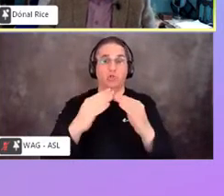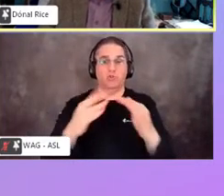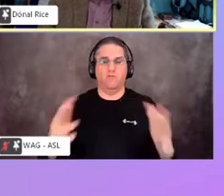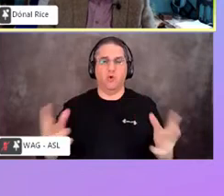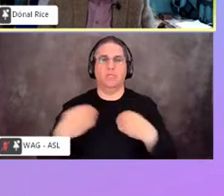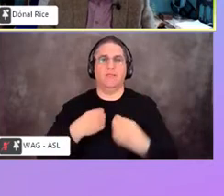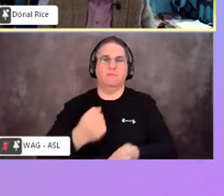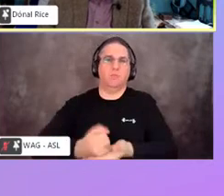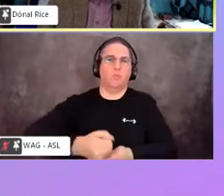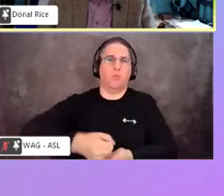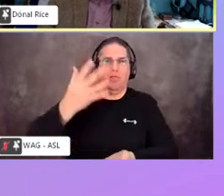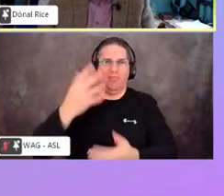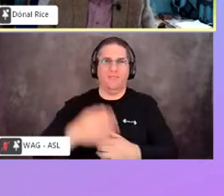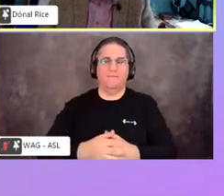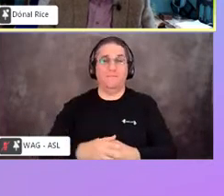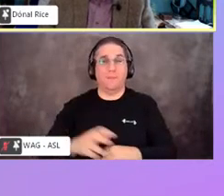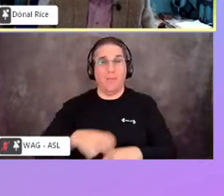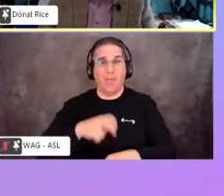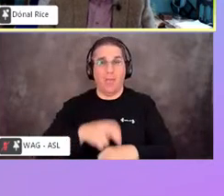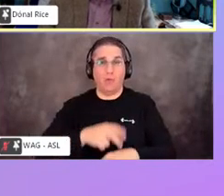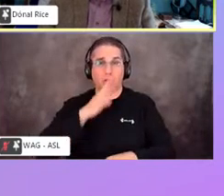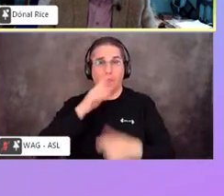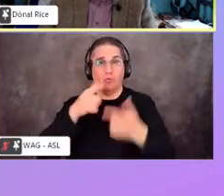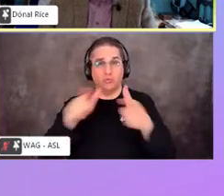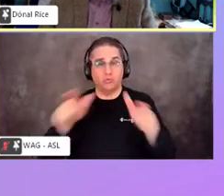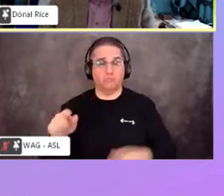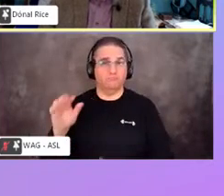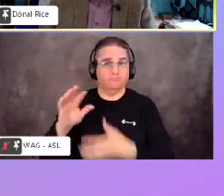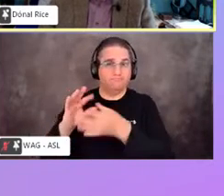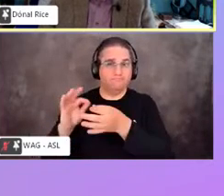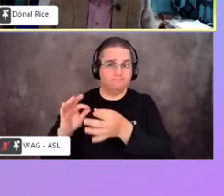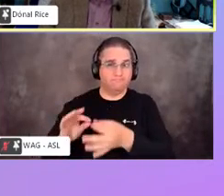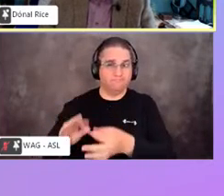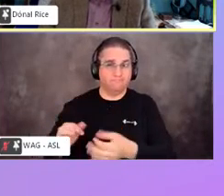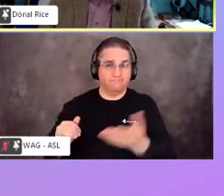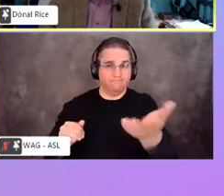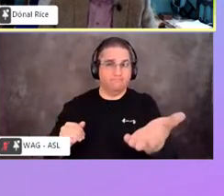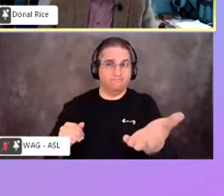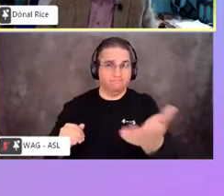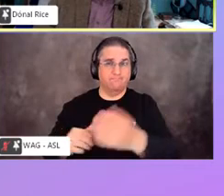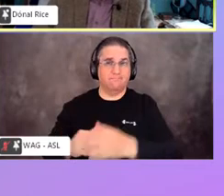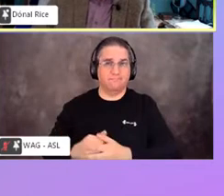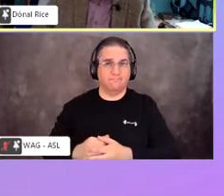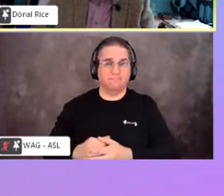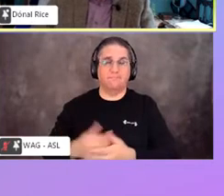speaker And there's a speech bubble giving one of Jerry's quotes which says, Unity is our